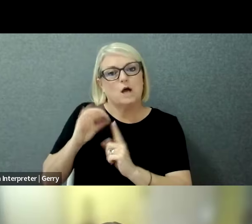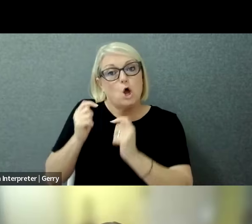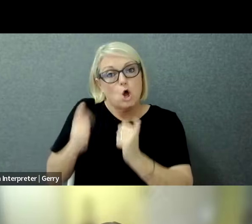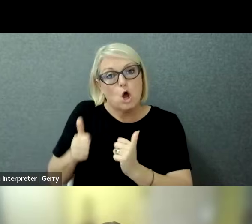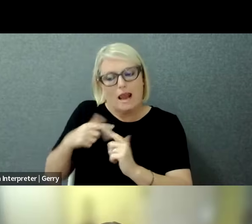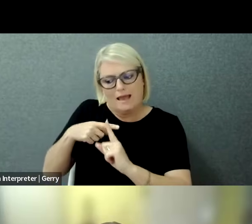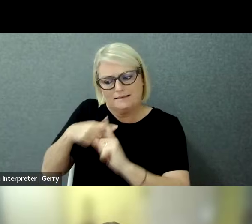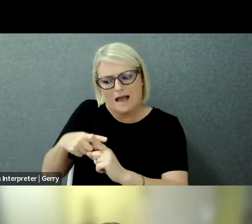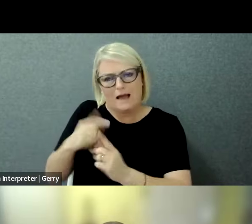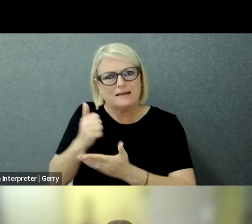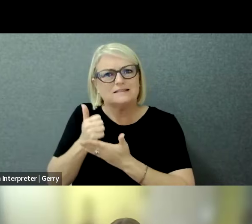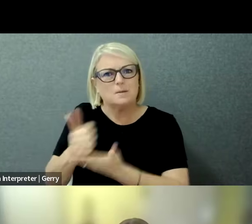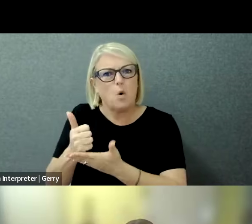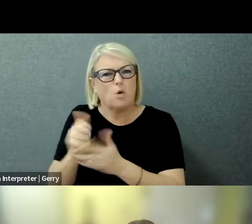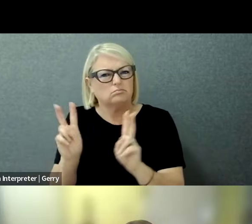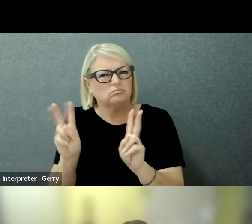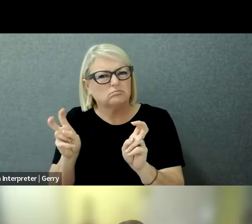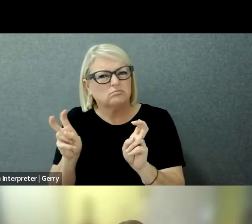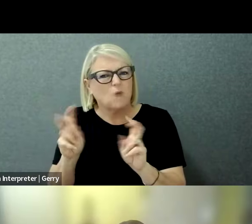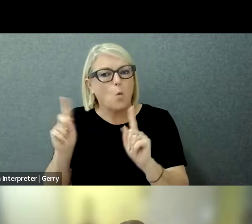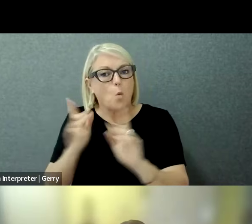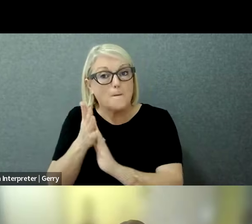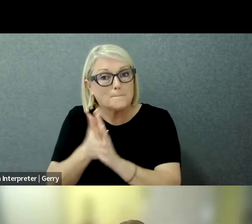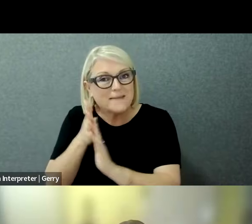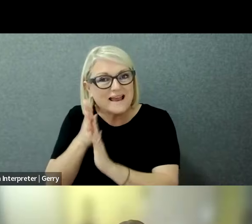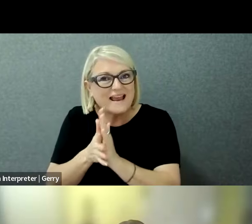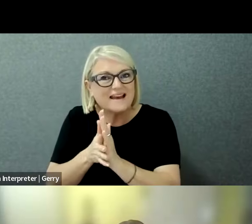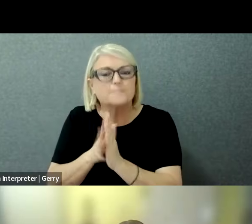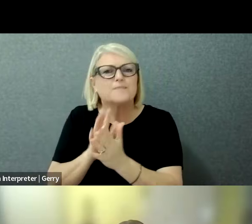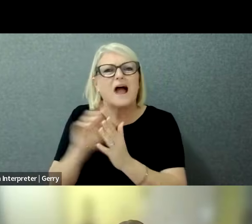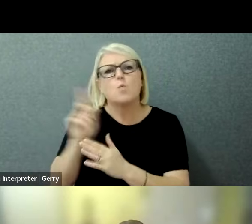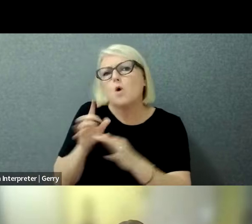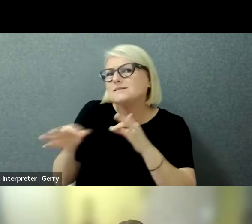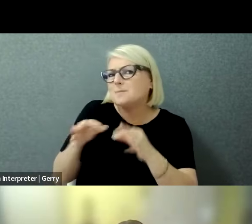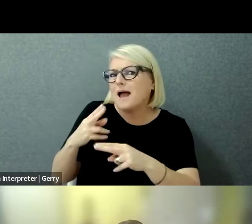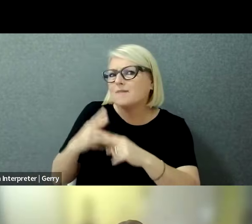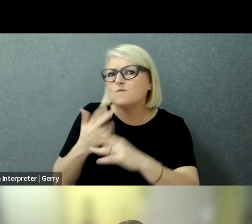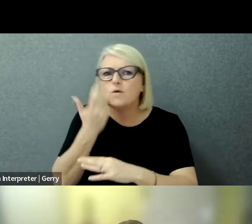in terms of early childhood intervention, but also the proposed design for Thriving Kids.